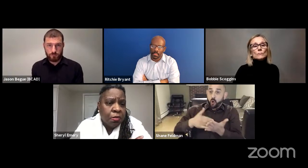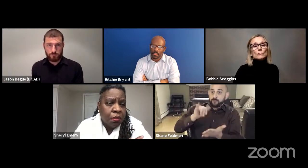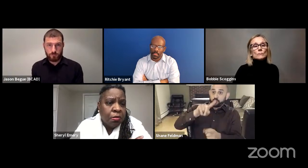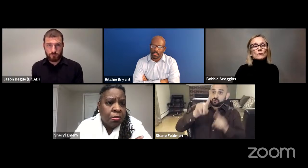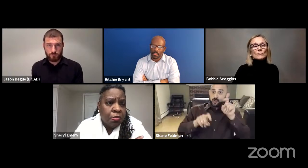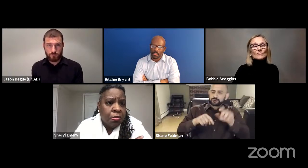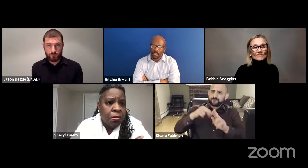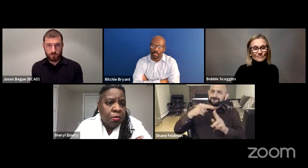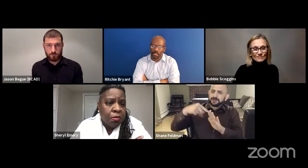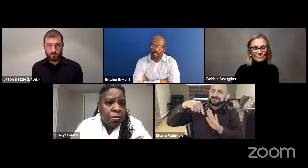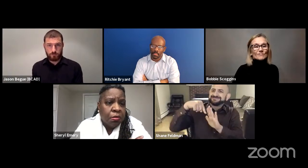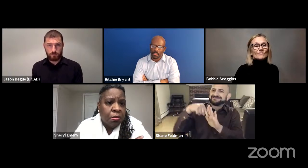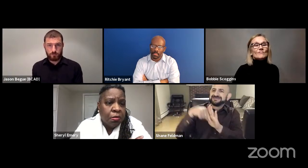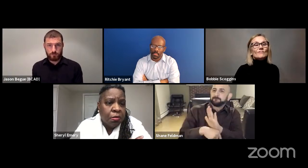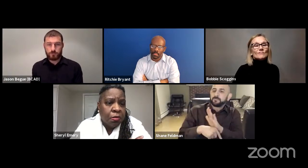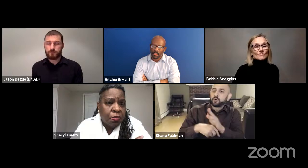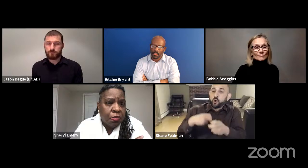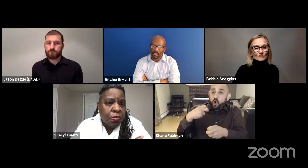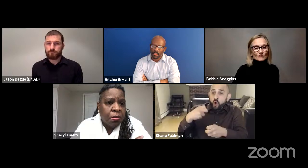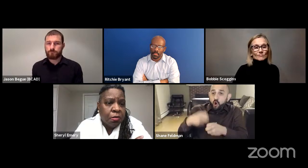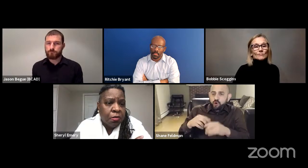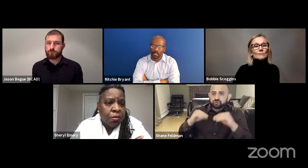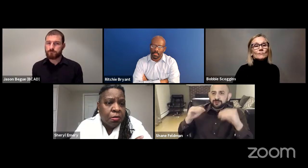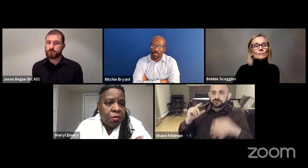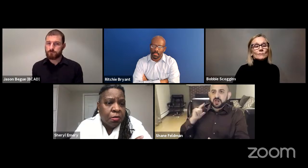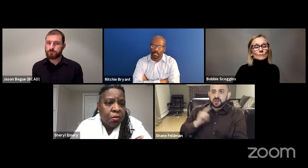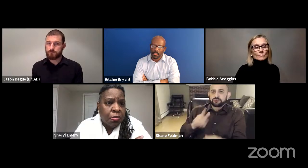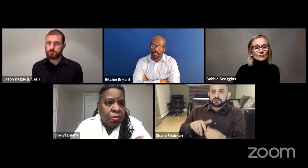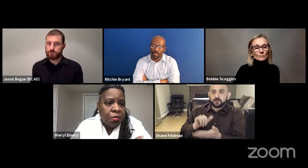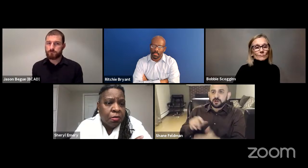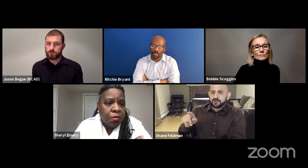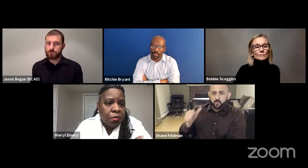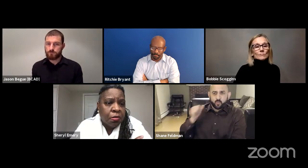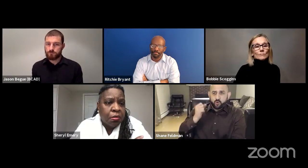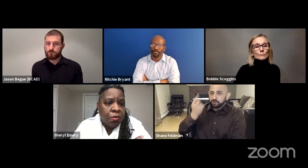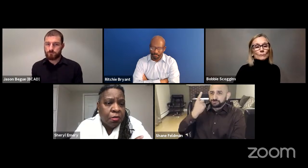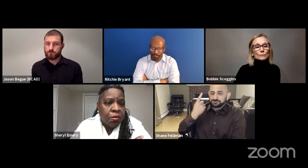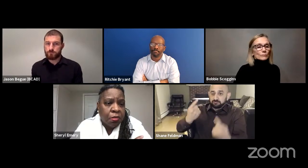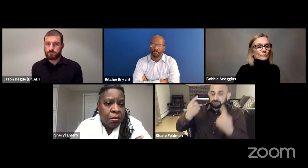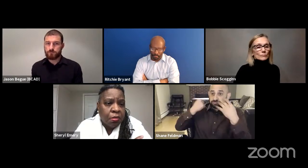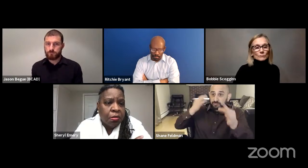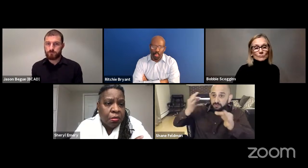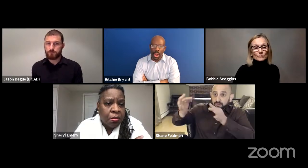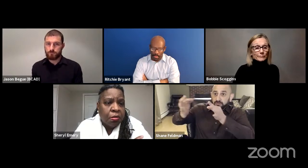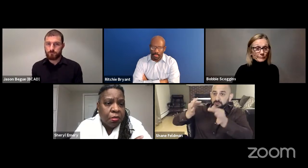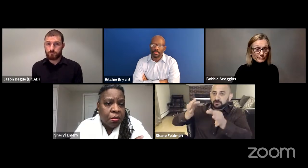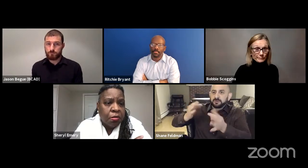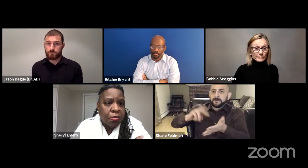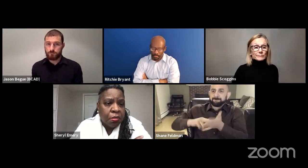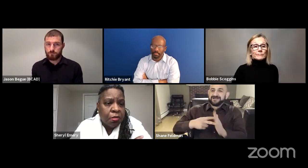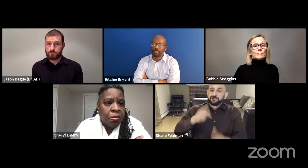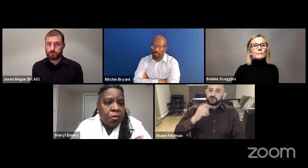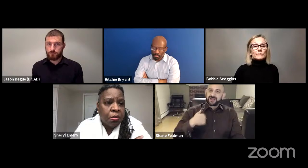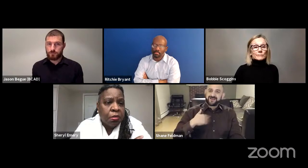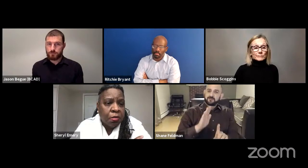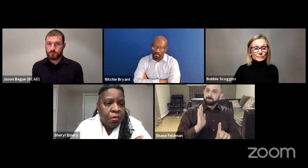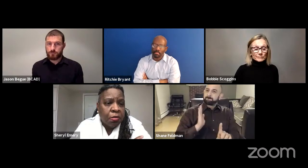sure that bias is removed and people of color are included. We've learned this. We know